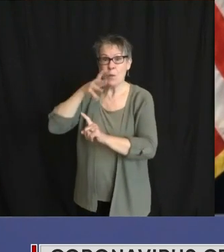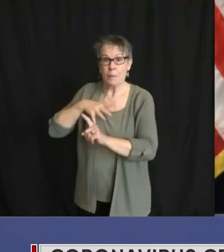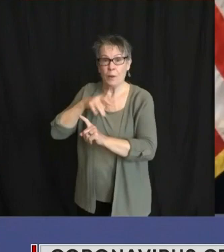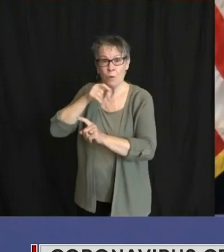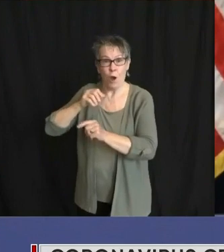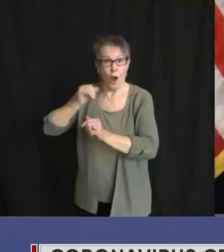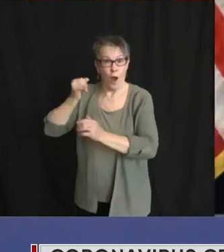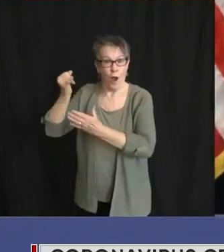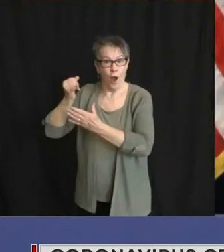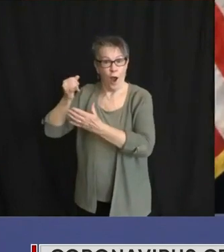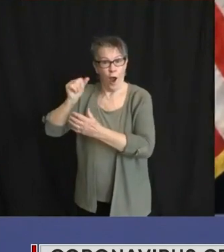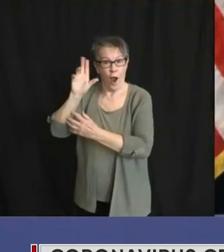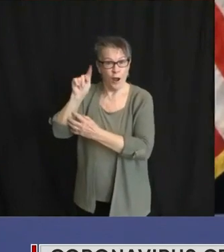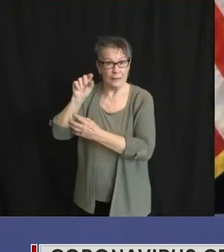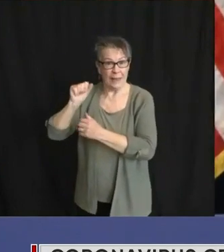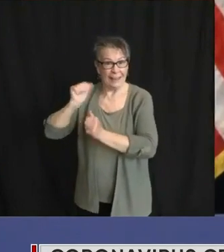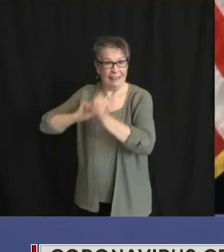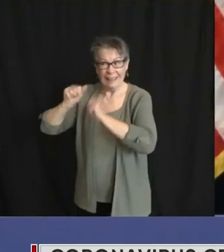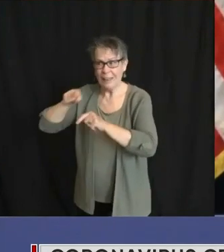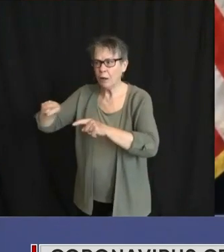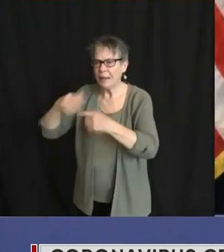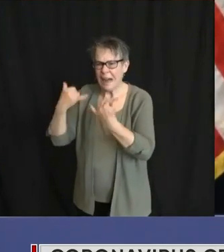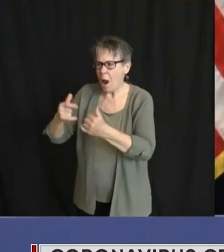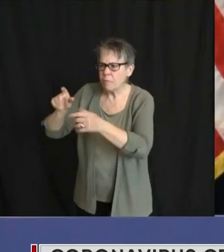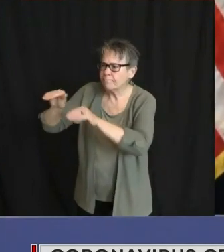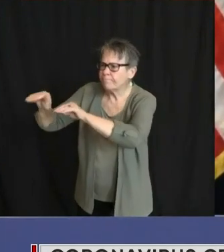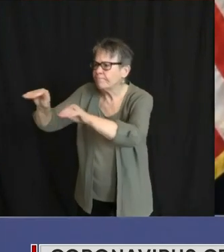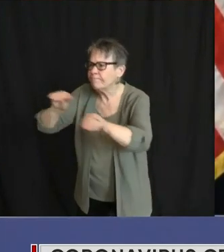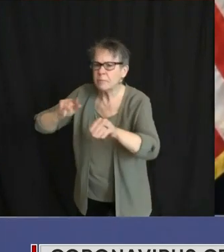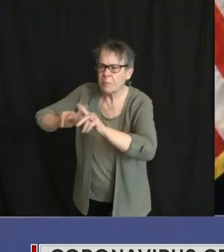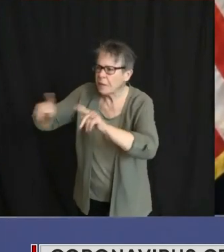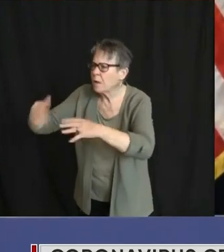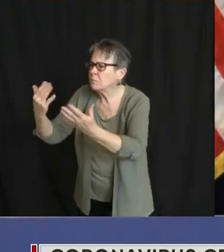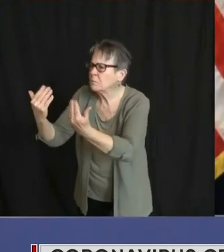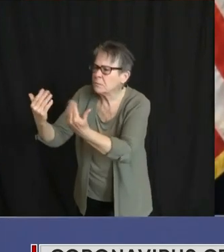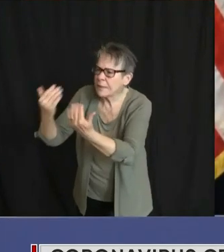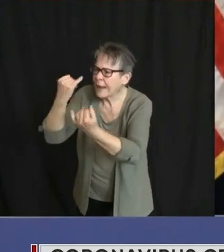WE -- NO ONE TURNED US DOWN.